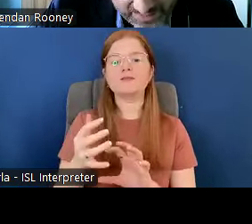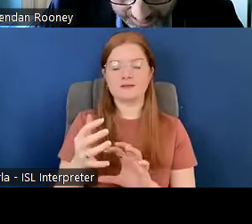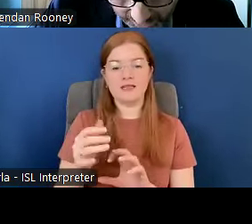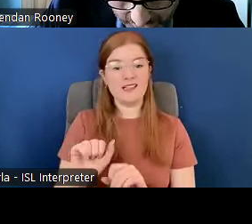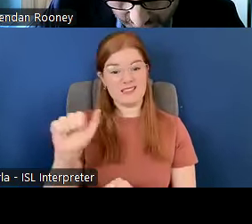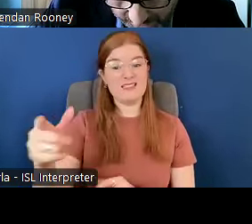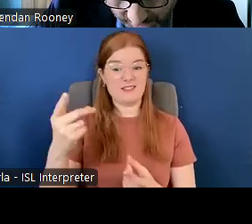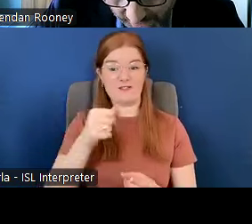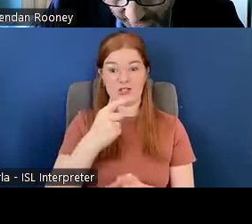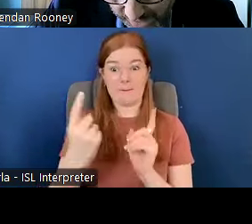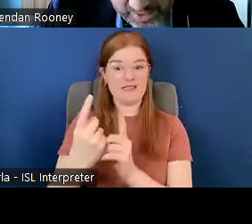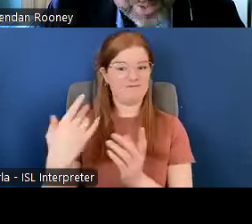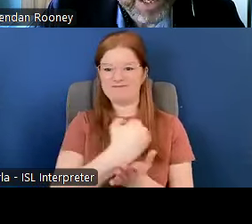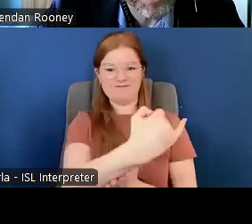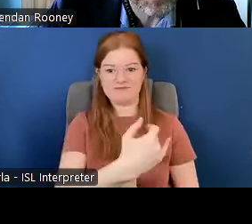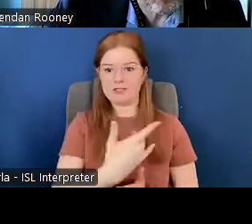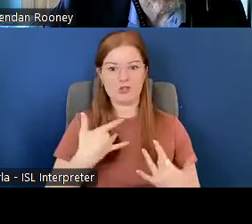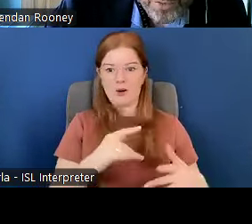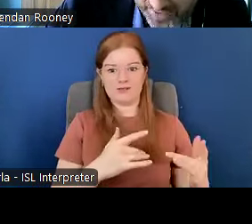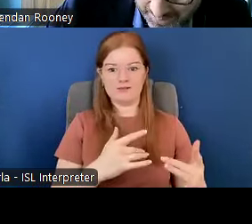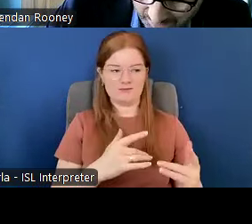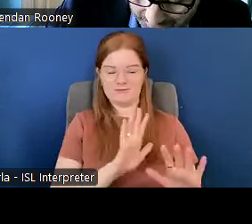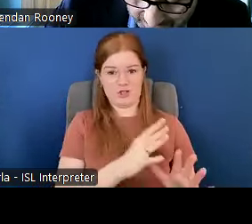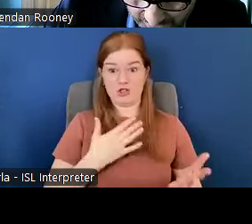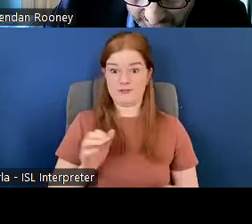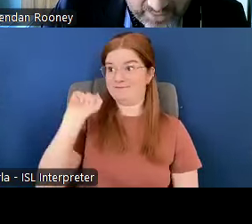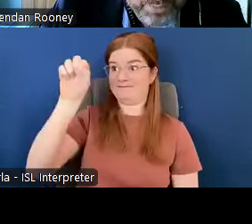their approach when they arrived unannounced on the doorstep of his studio on the